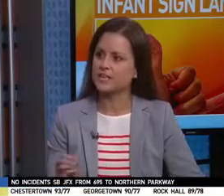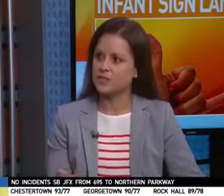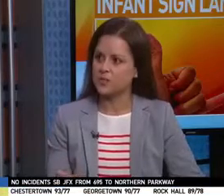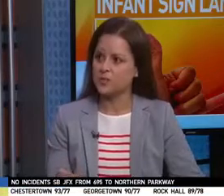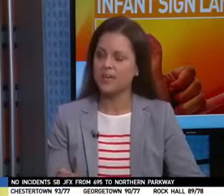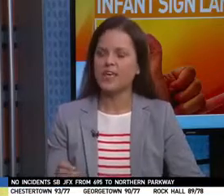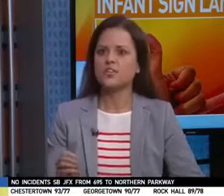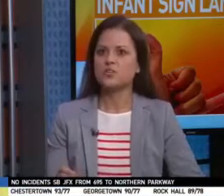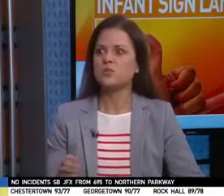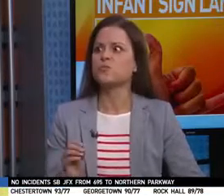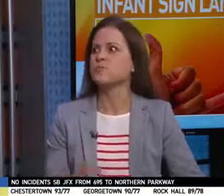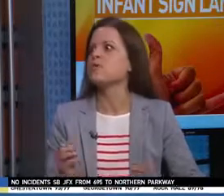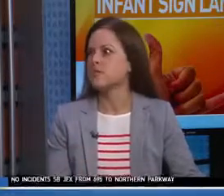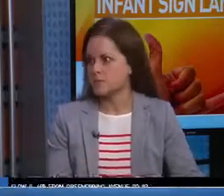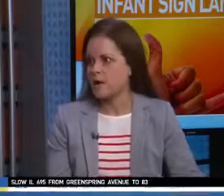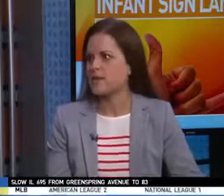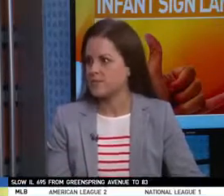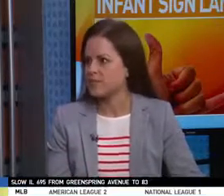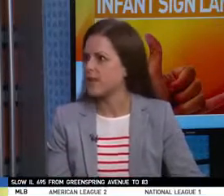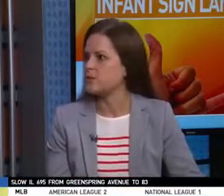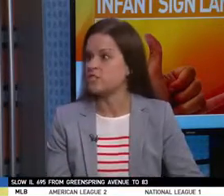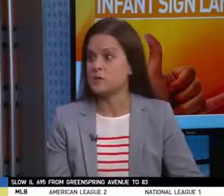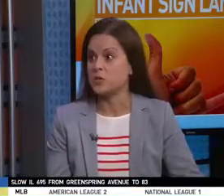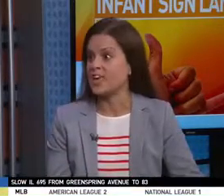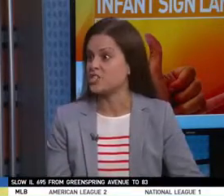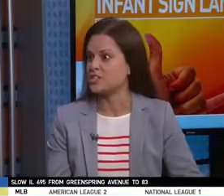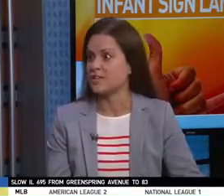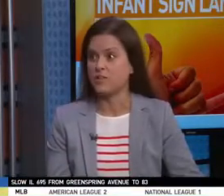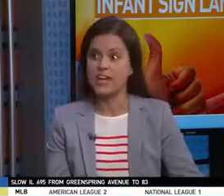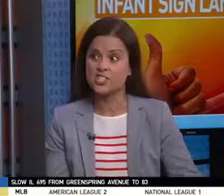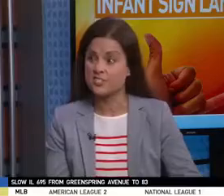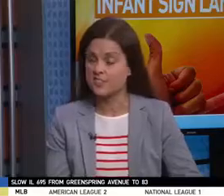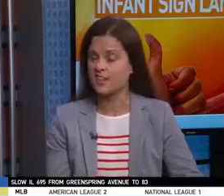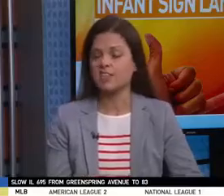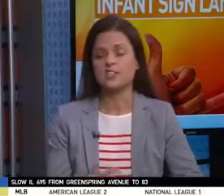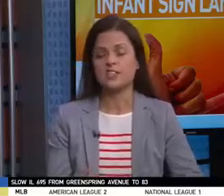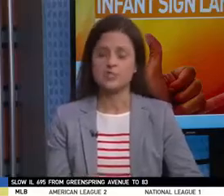do to promote those positive language and communication interactions,